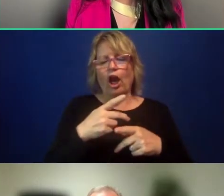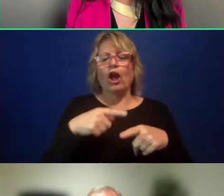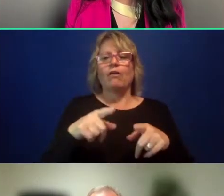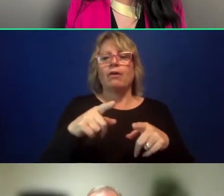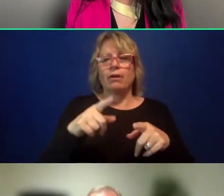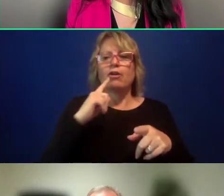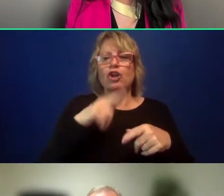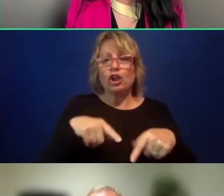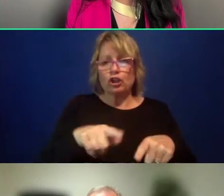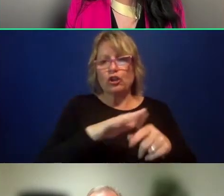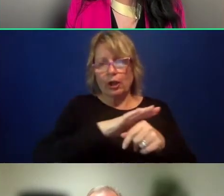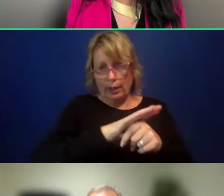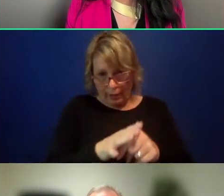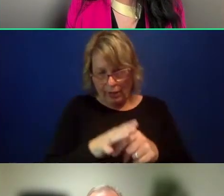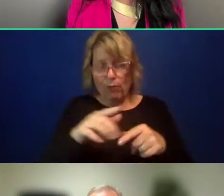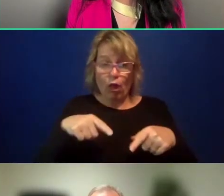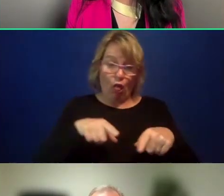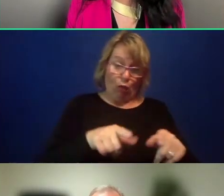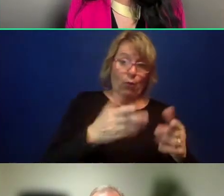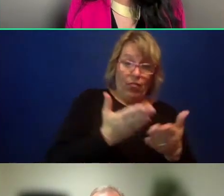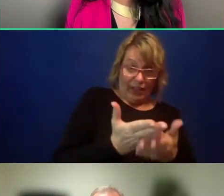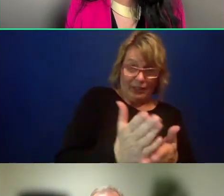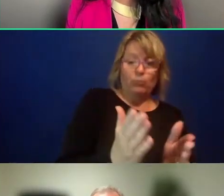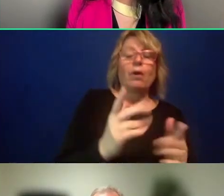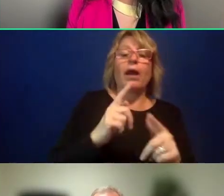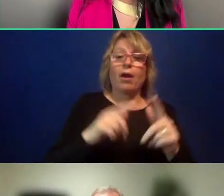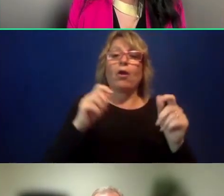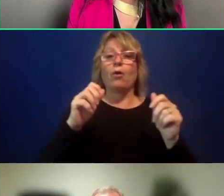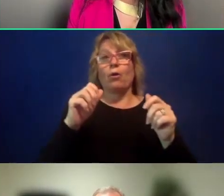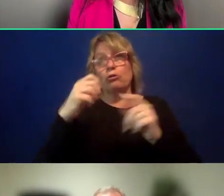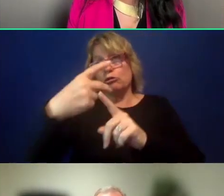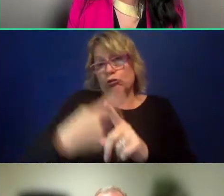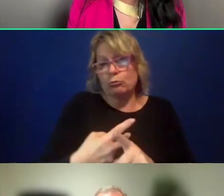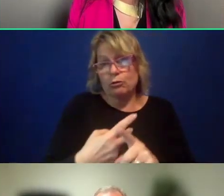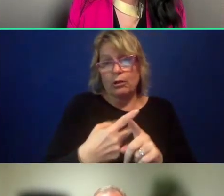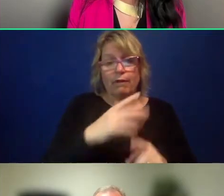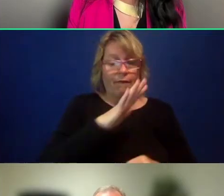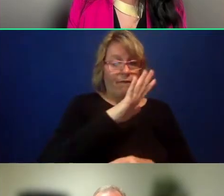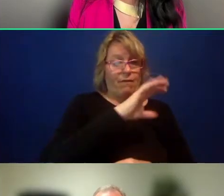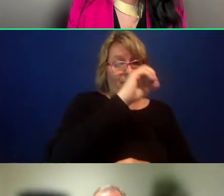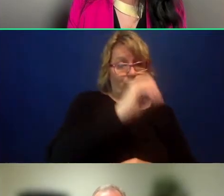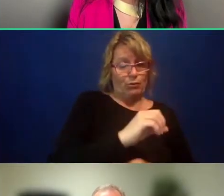it was through his leadership that we were able, within two months, to go from 5% telehealth visits